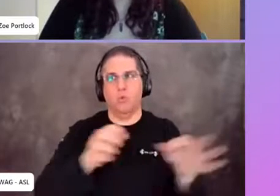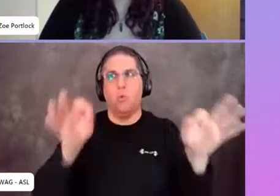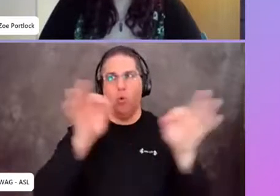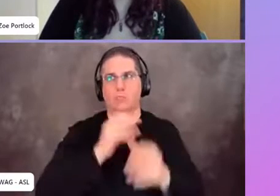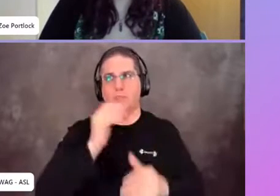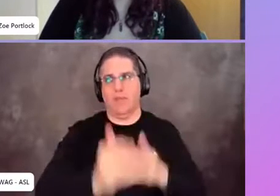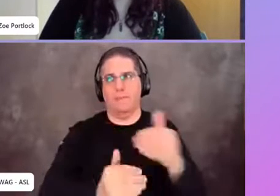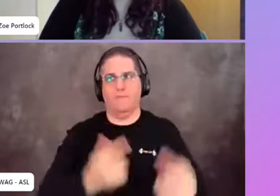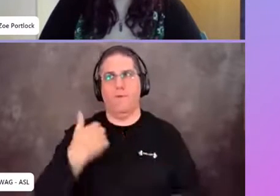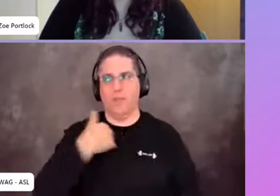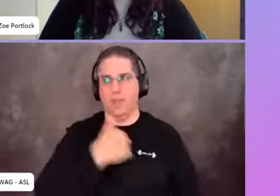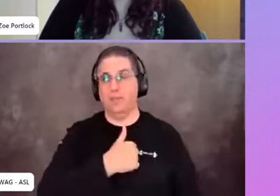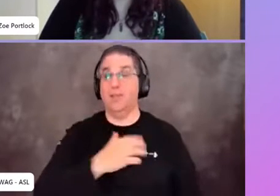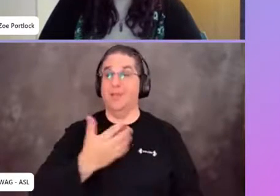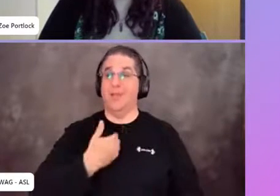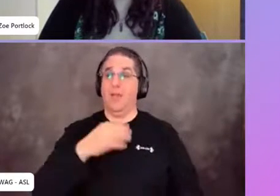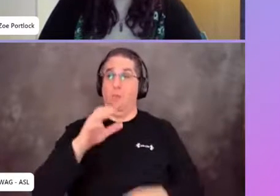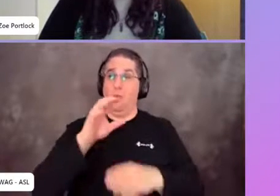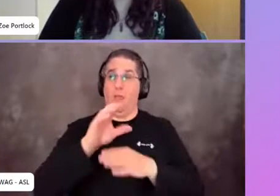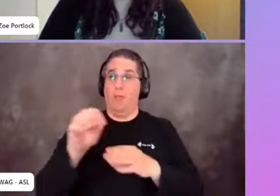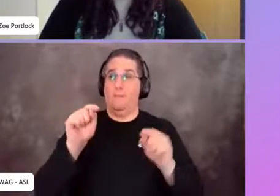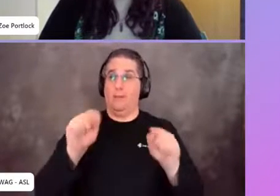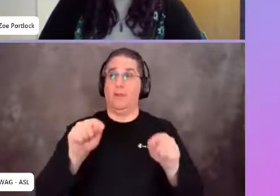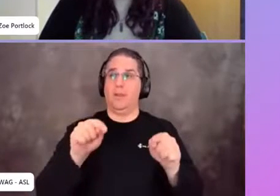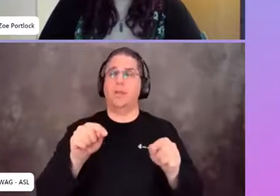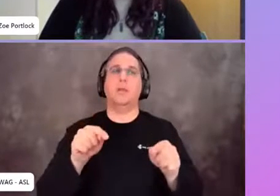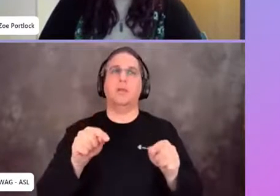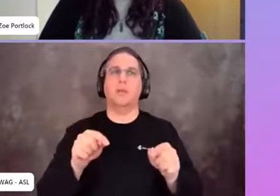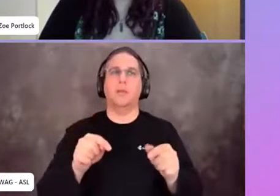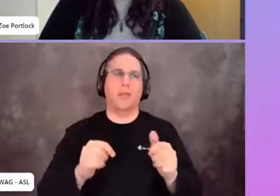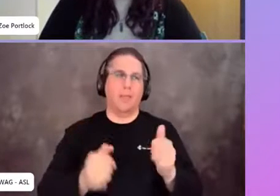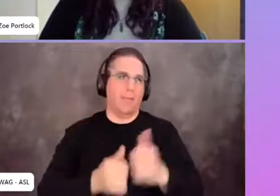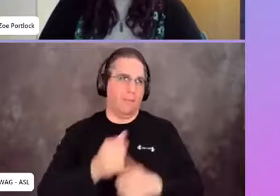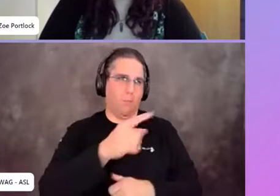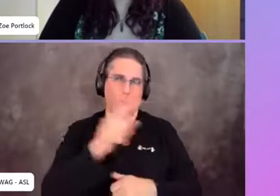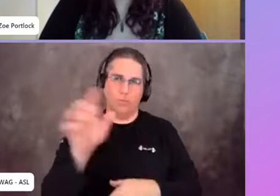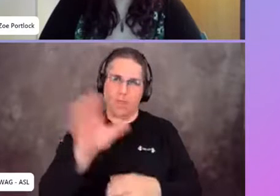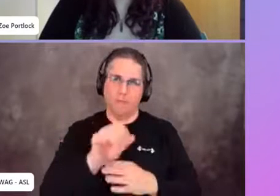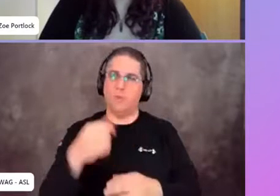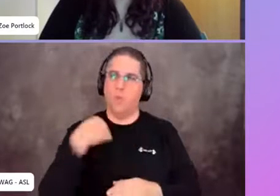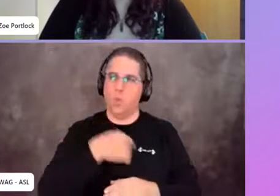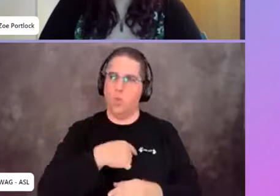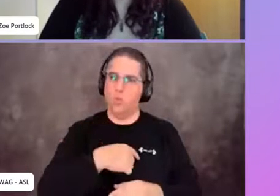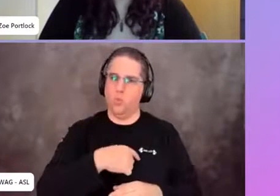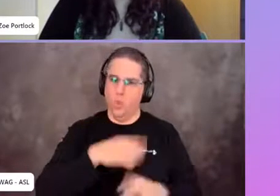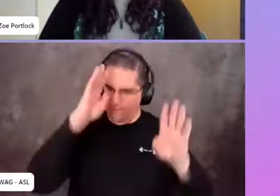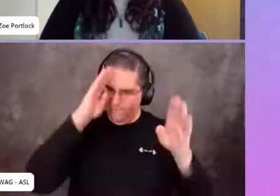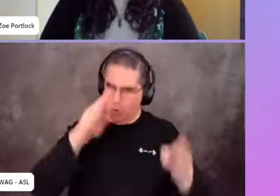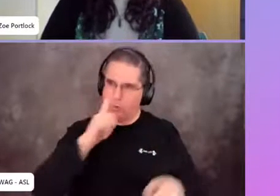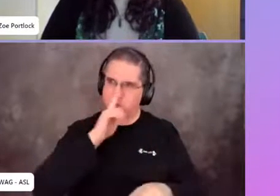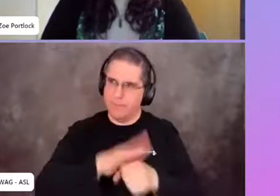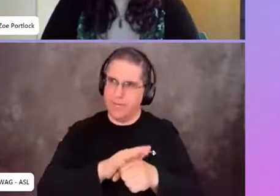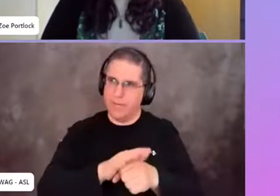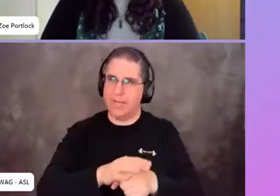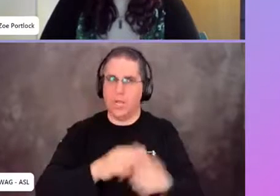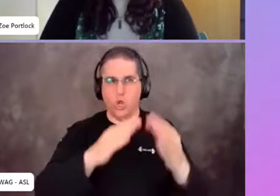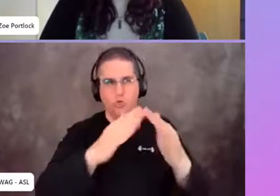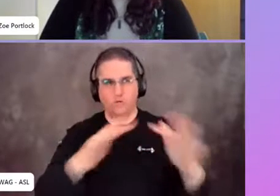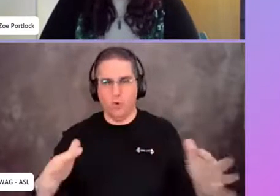to commitment and prioritizing accessibility. It was the key driver for us.